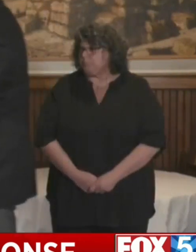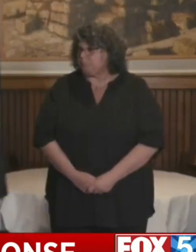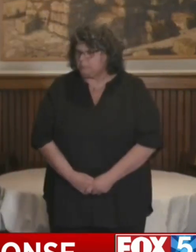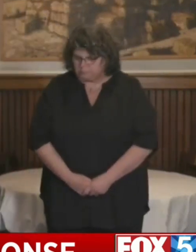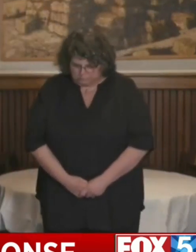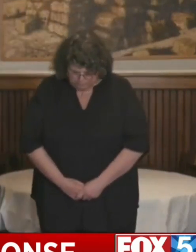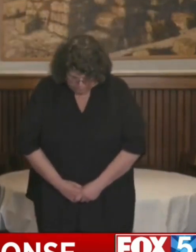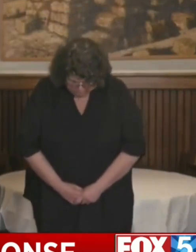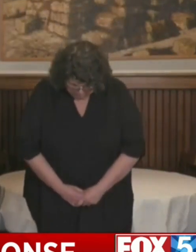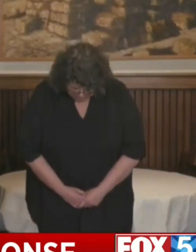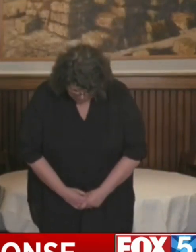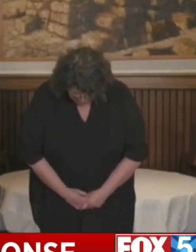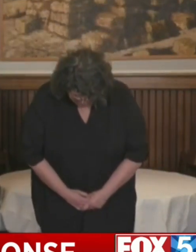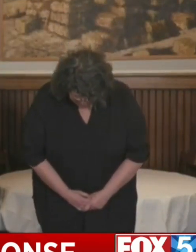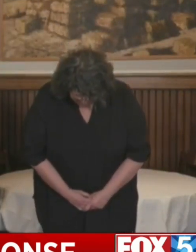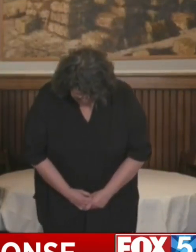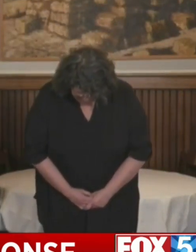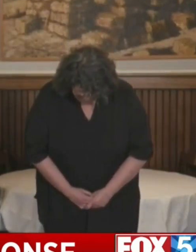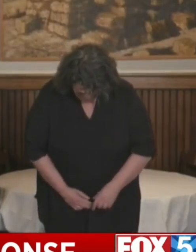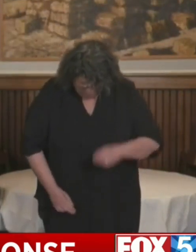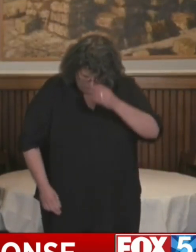WE ARE AND WHERE WE'RE GOING